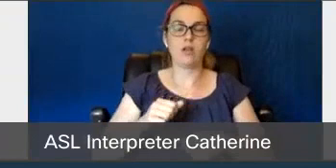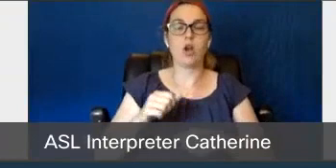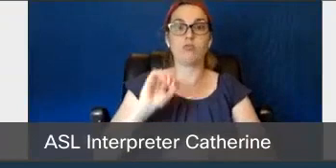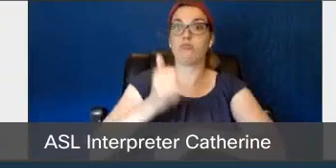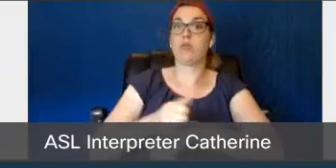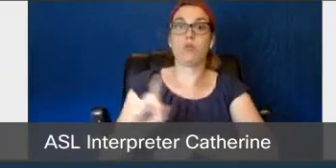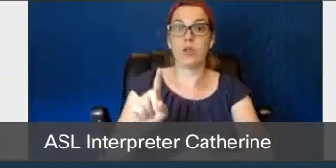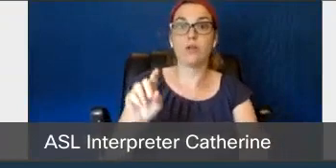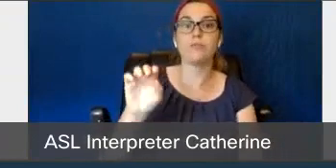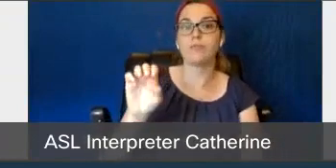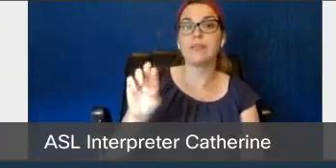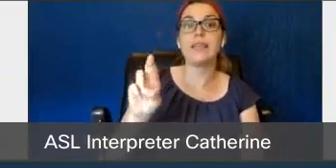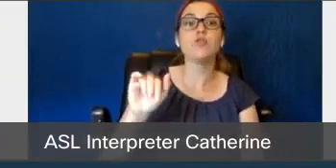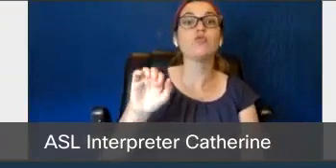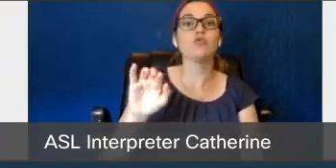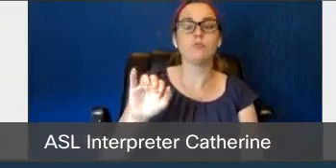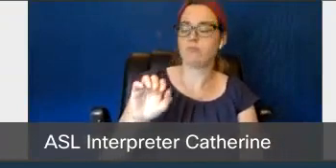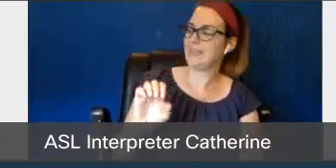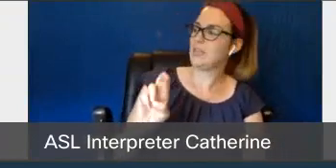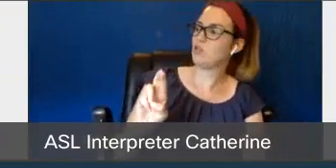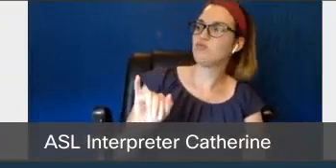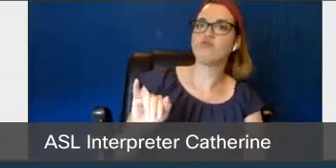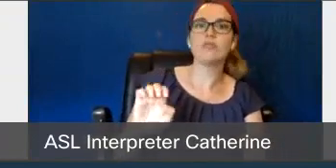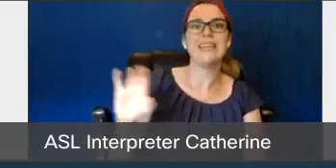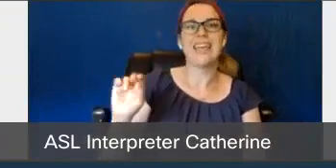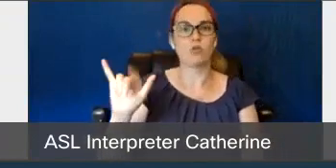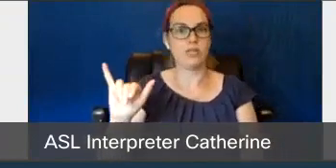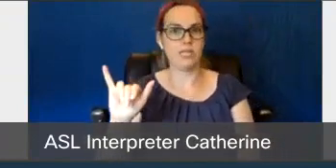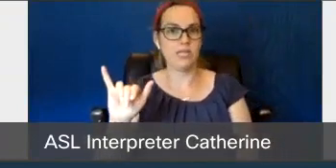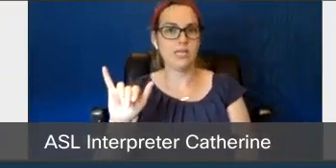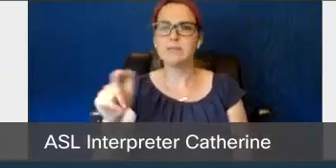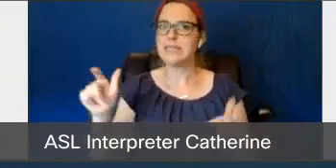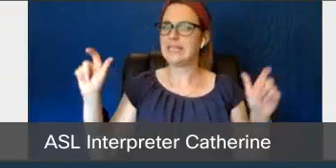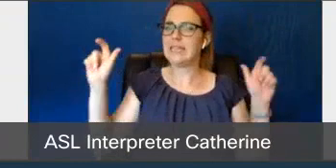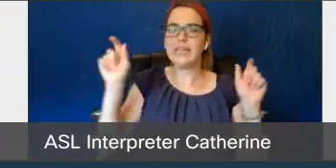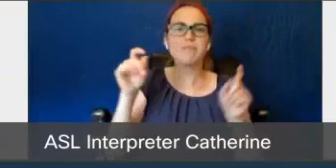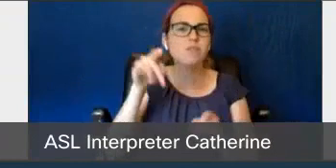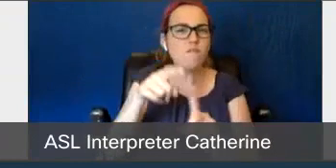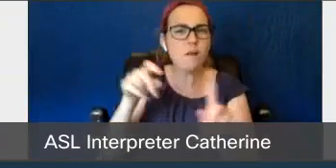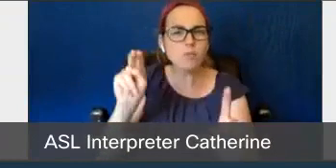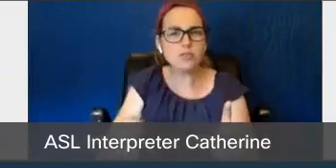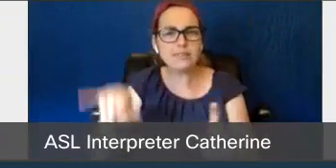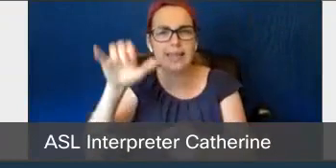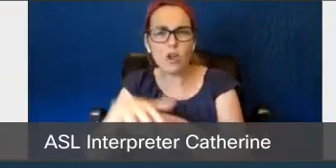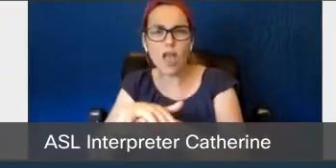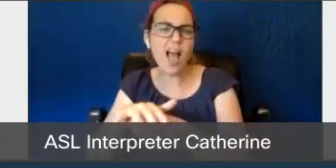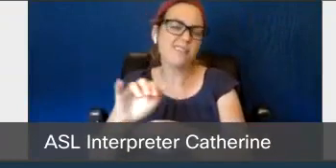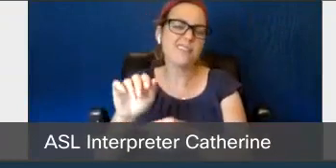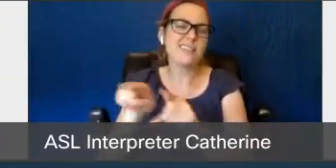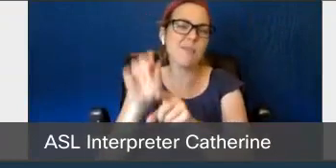Erie County is a pretty big county, it's kind of like the Sixth Borough if you're from New York area, it's about 1.2 million people.